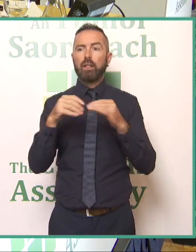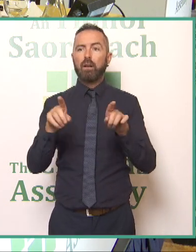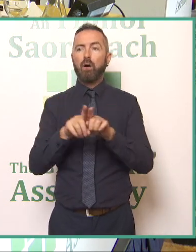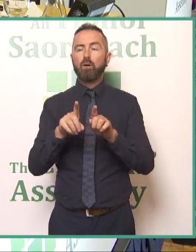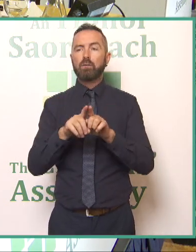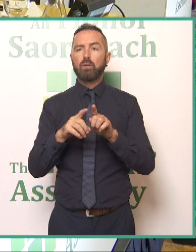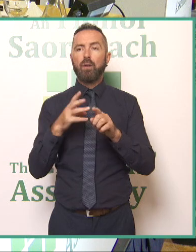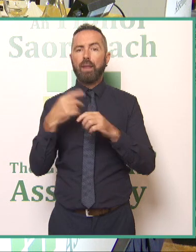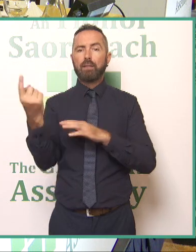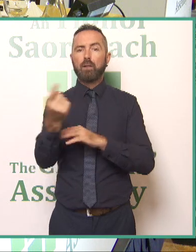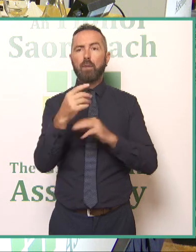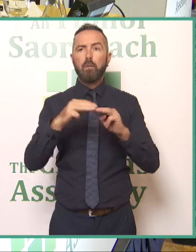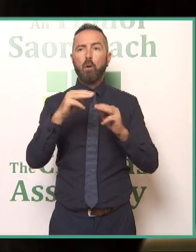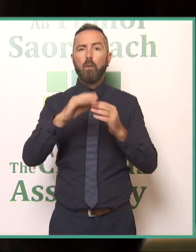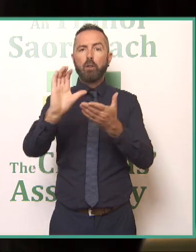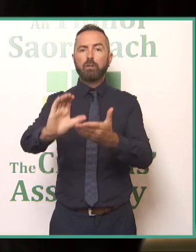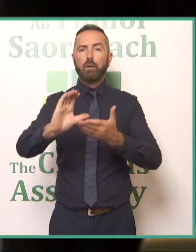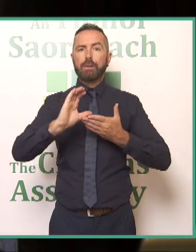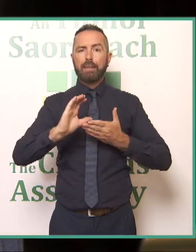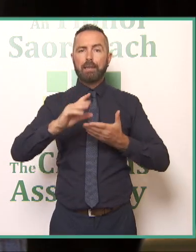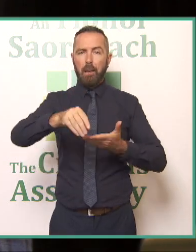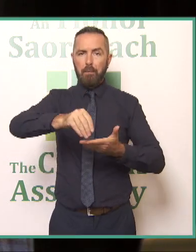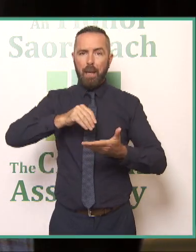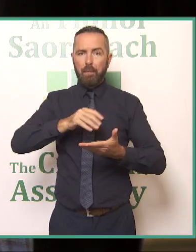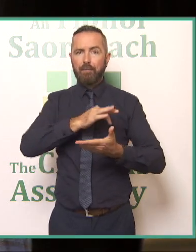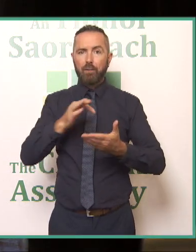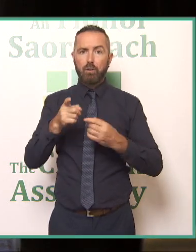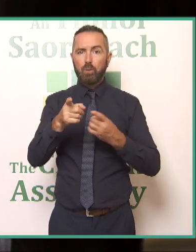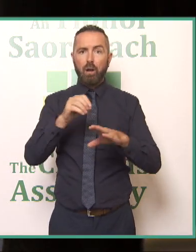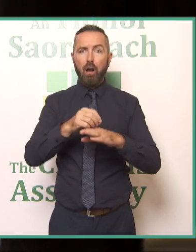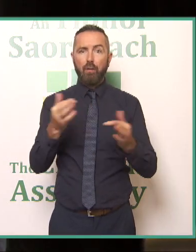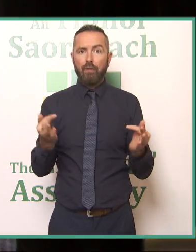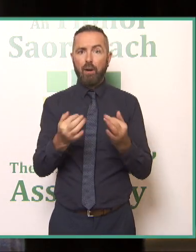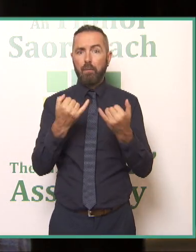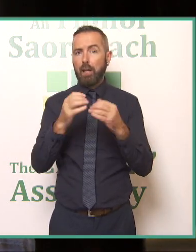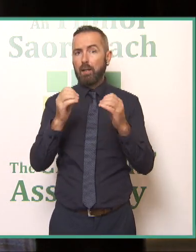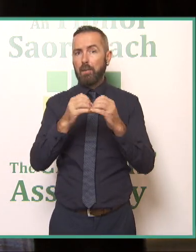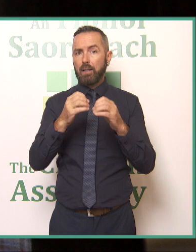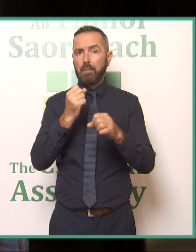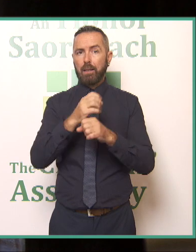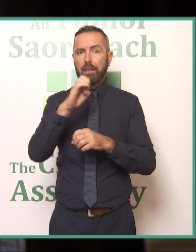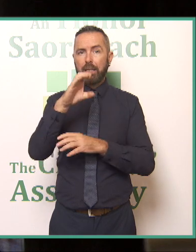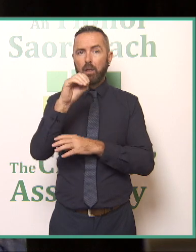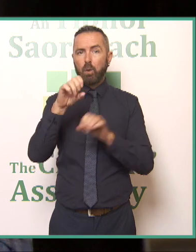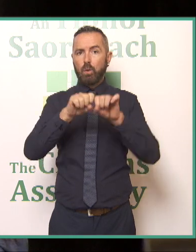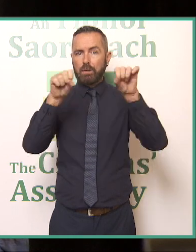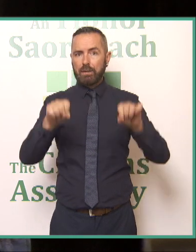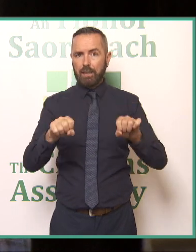is obviously there would be more subsidies and payments for doing these things on the farm so I know what we mentioned already about the Eco schemes space for nature you're going to have